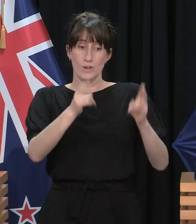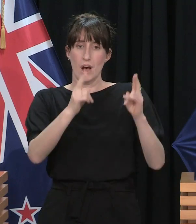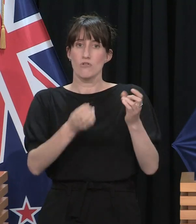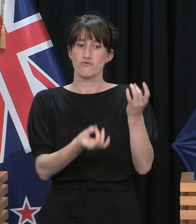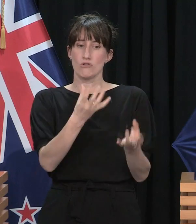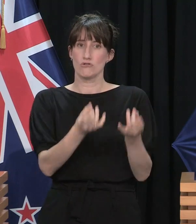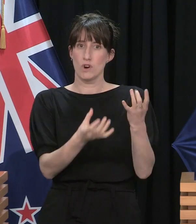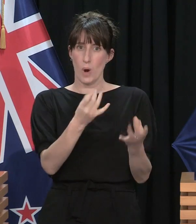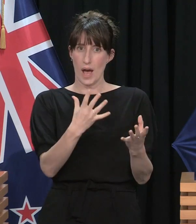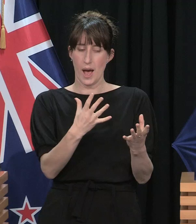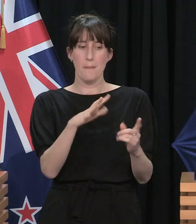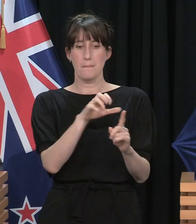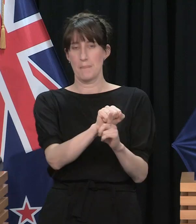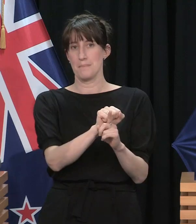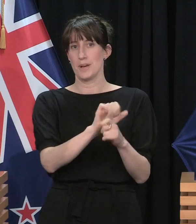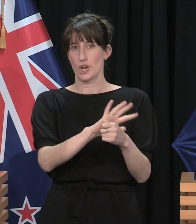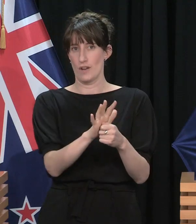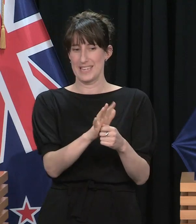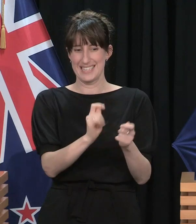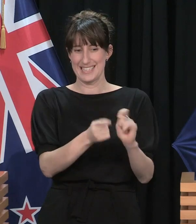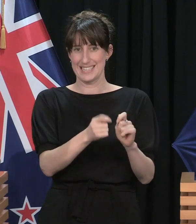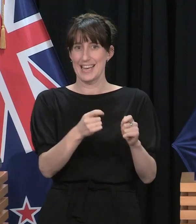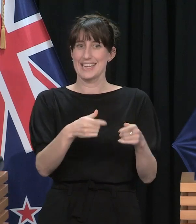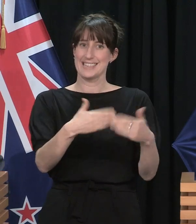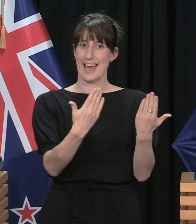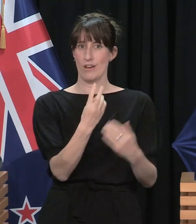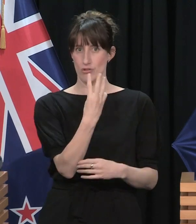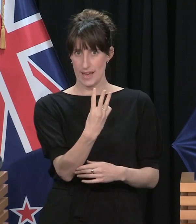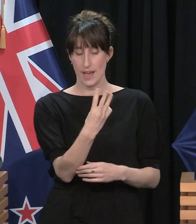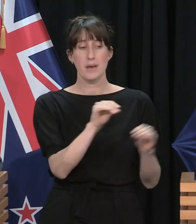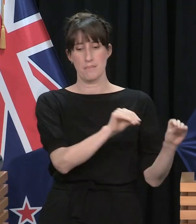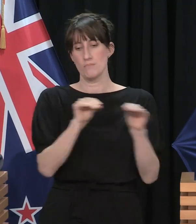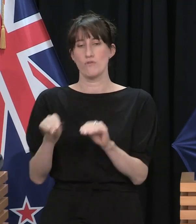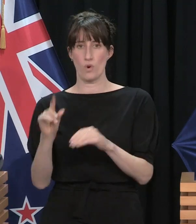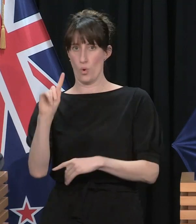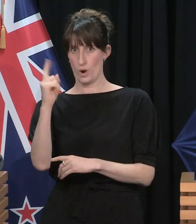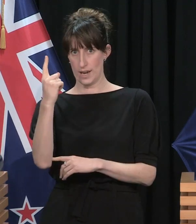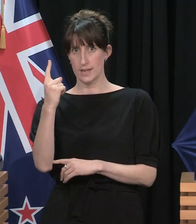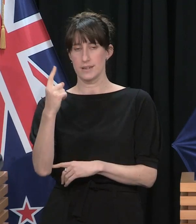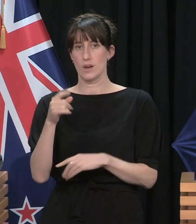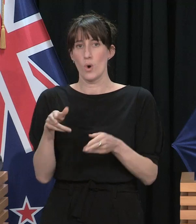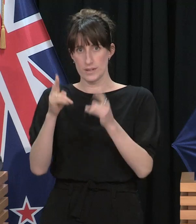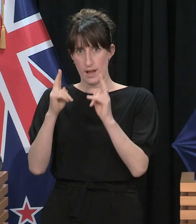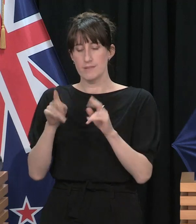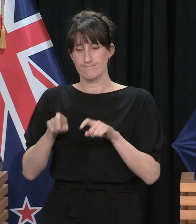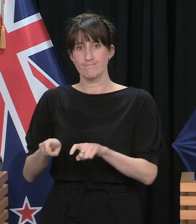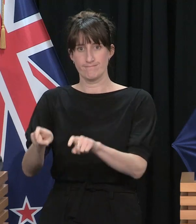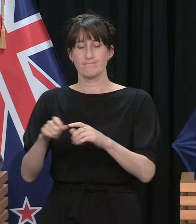3 at the Rydges facility in Rotorua. She's now been transferred to Auckland to the quarantine facility there.